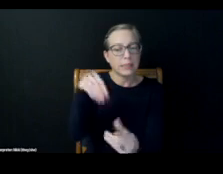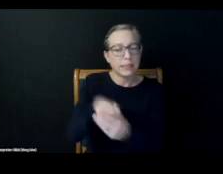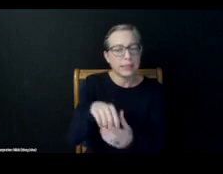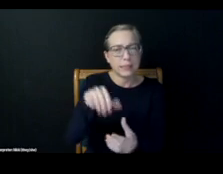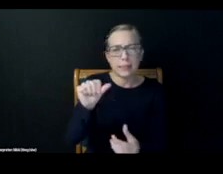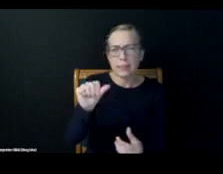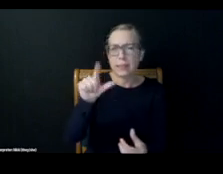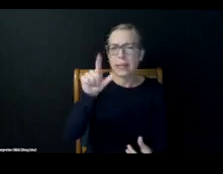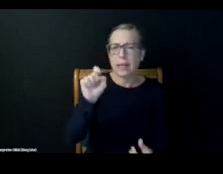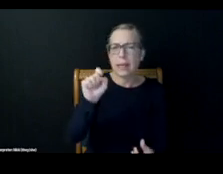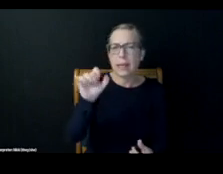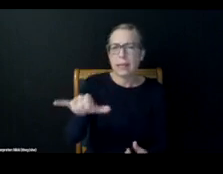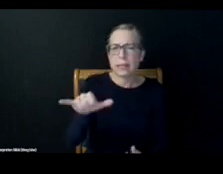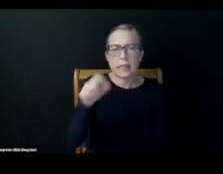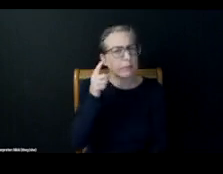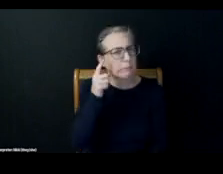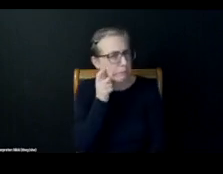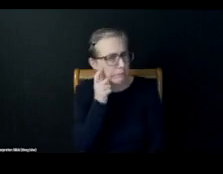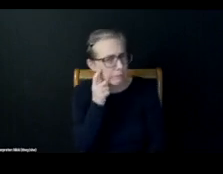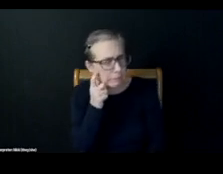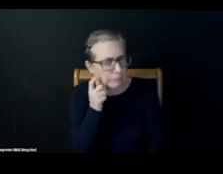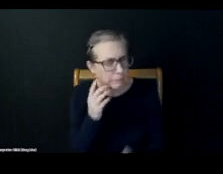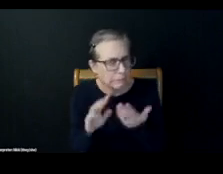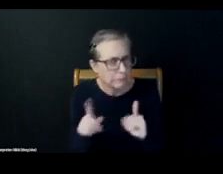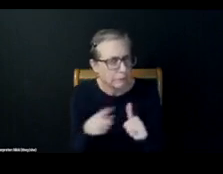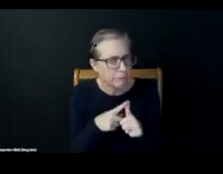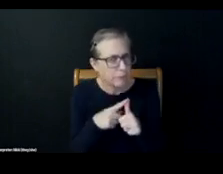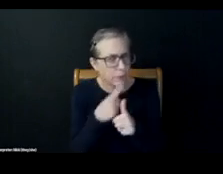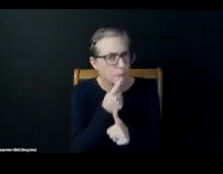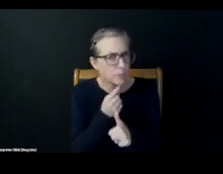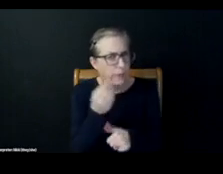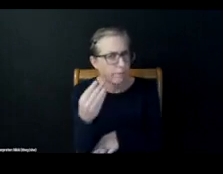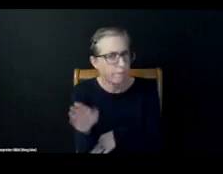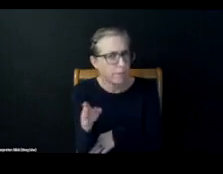And somehow the lawyer